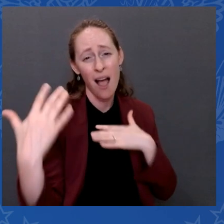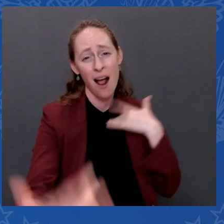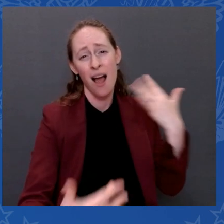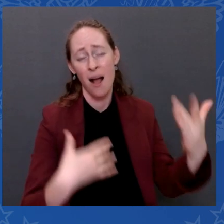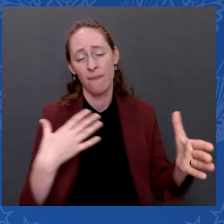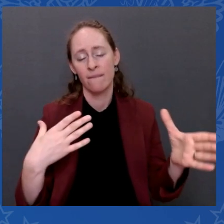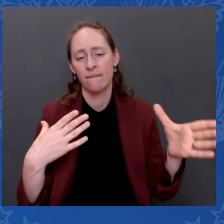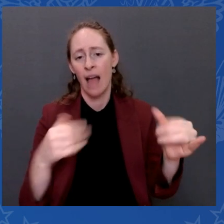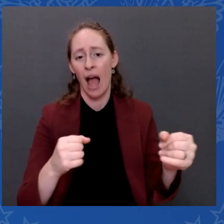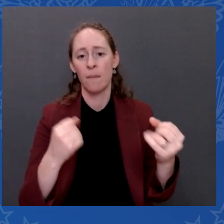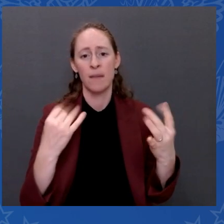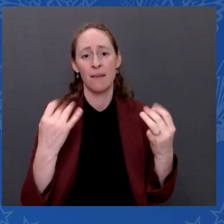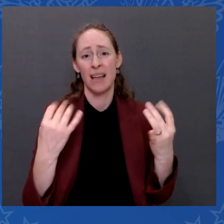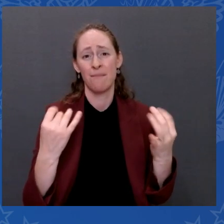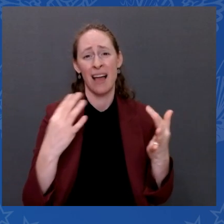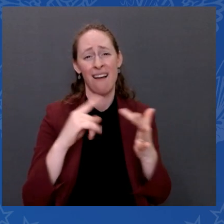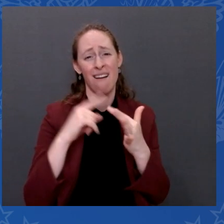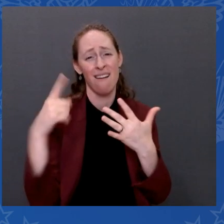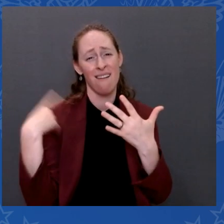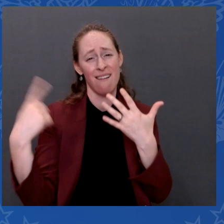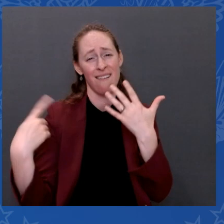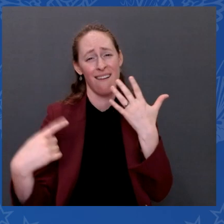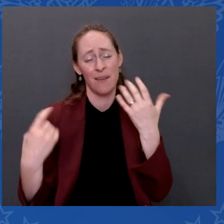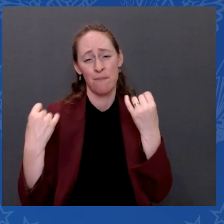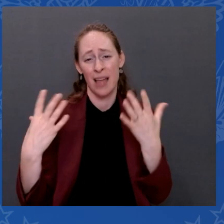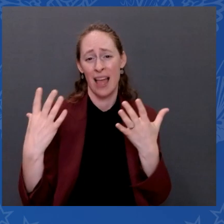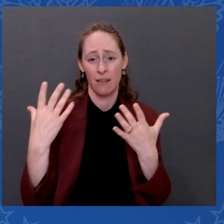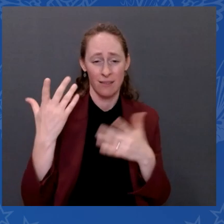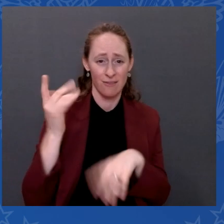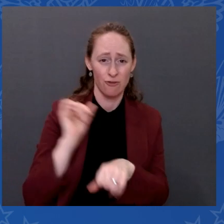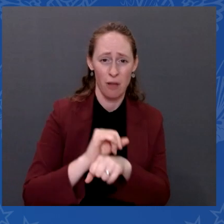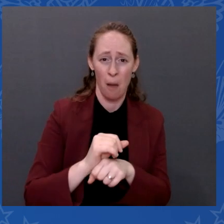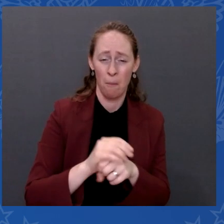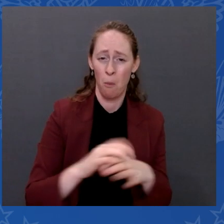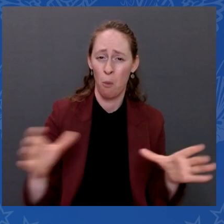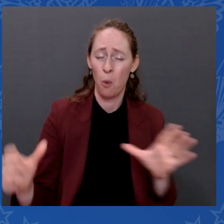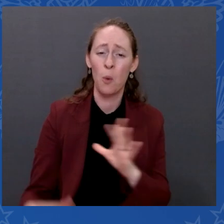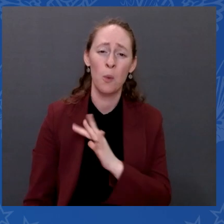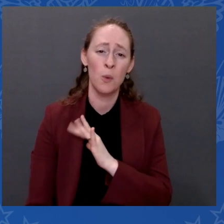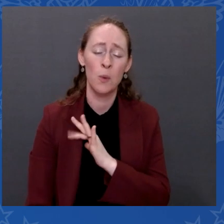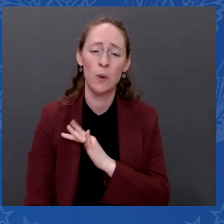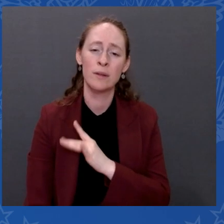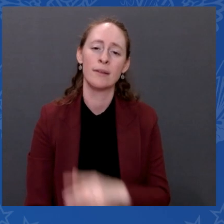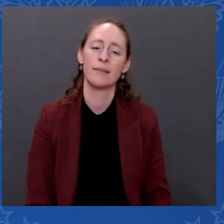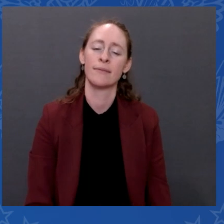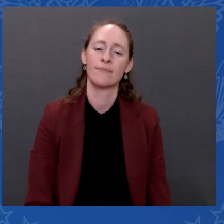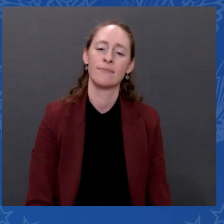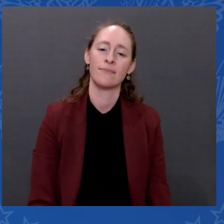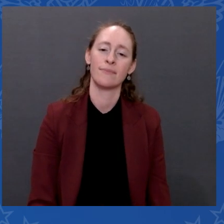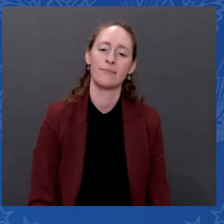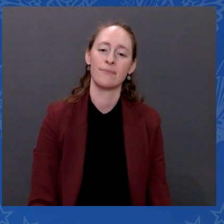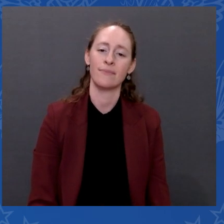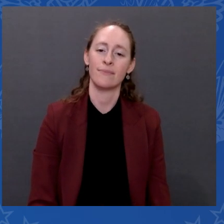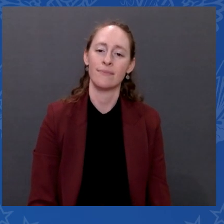Let me shift over. I was going to ask Mark as well, but, Chris, thank you for all the support